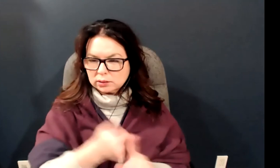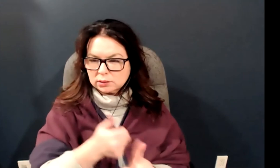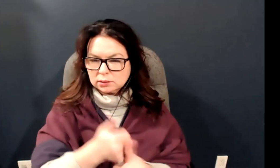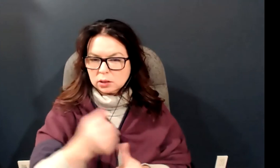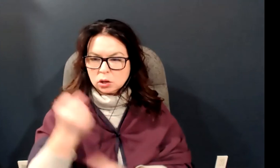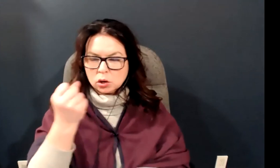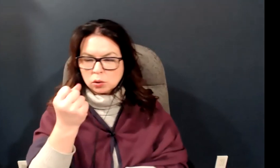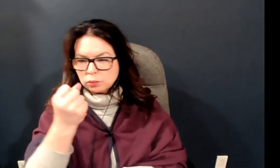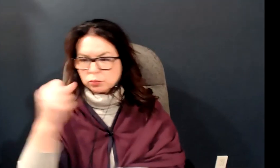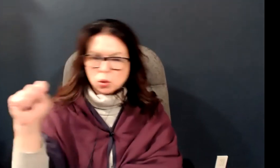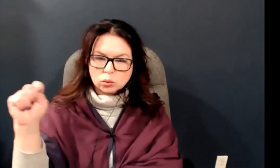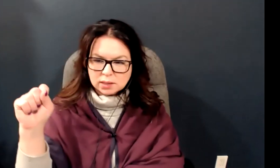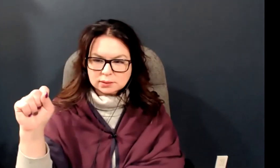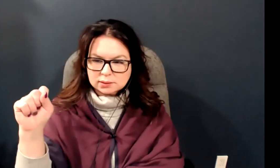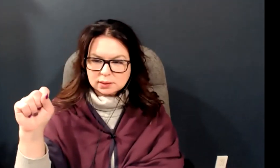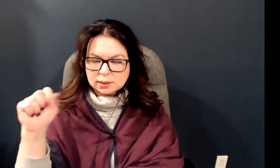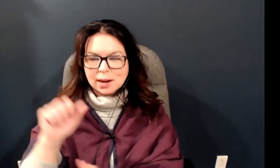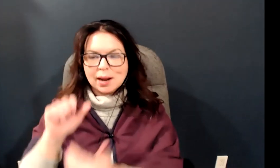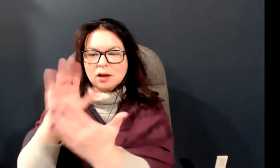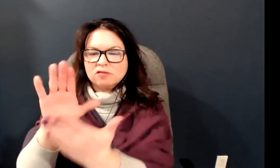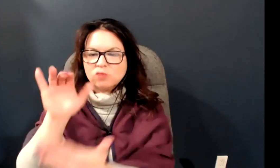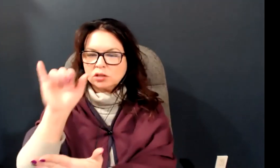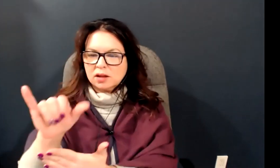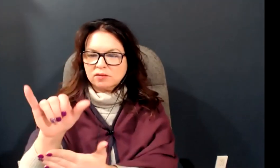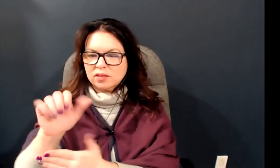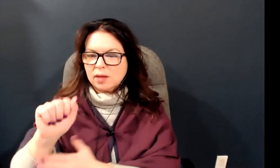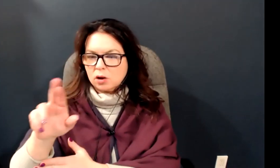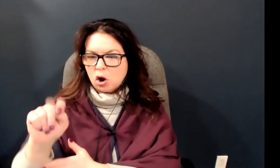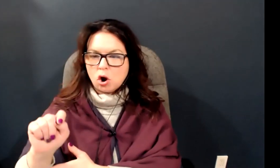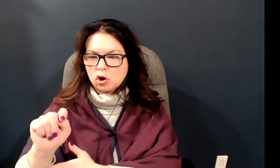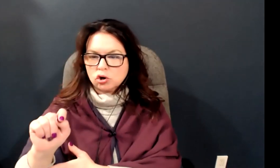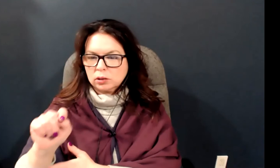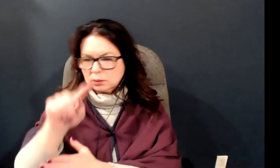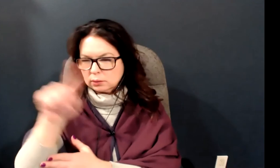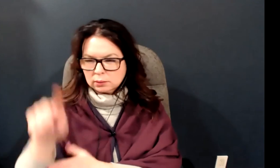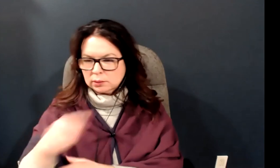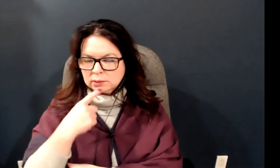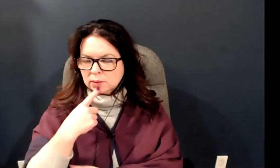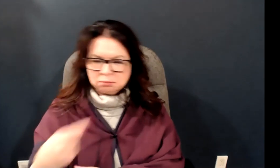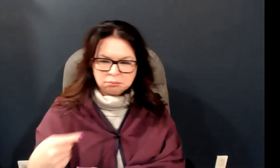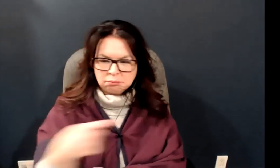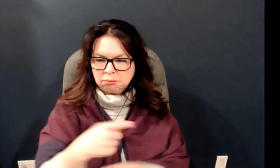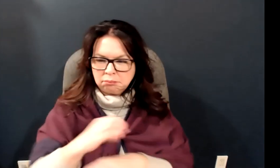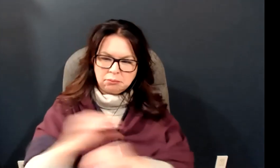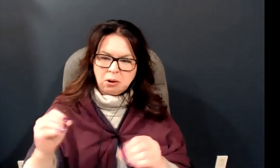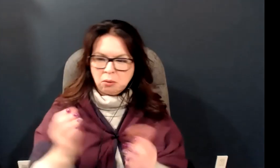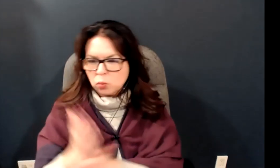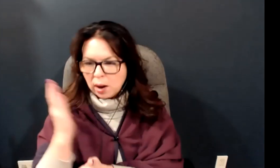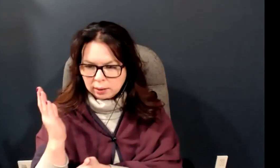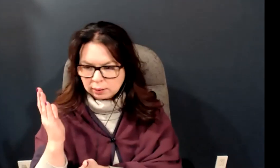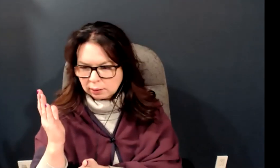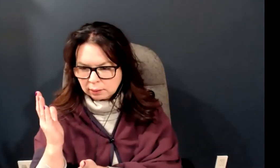far. The majority of us are making things in order to be seen.